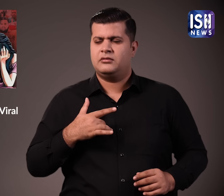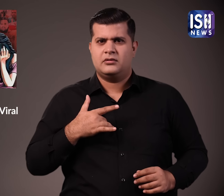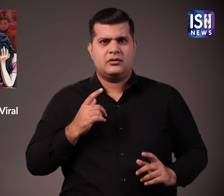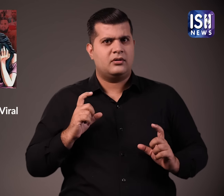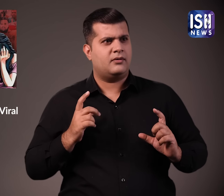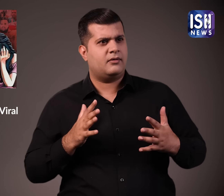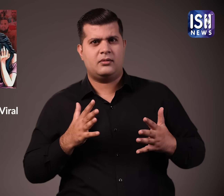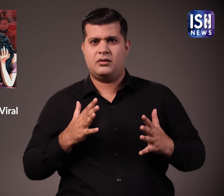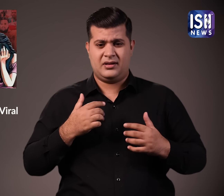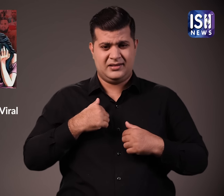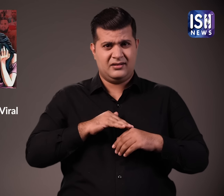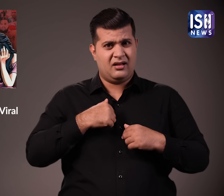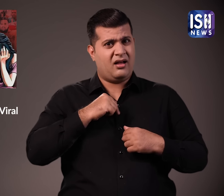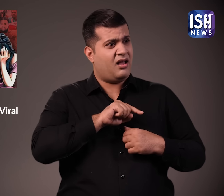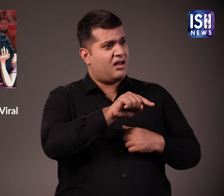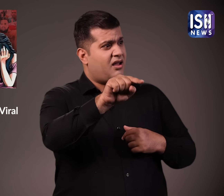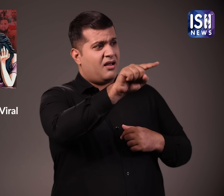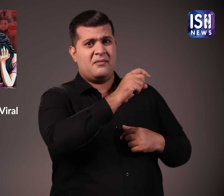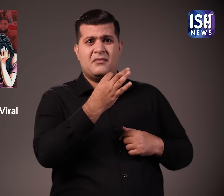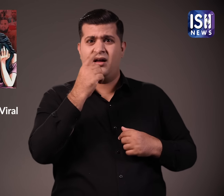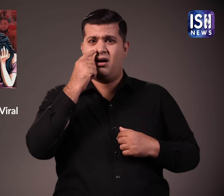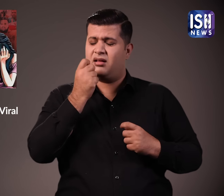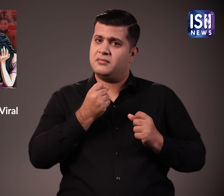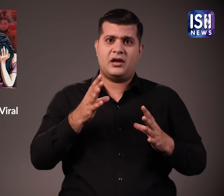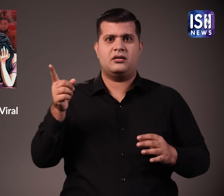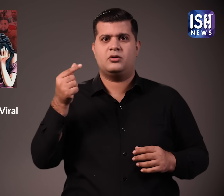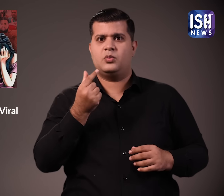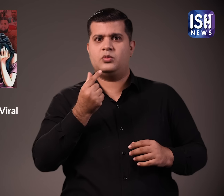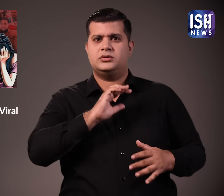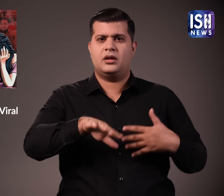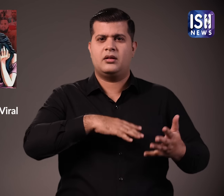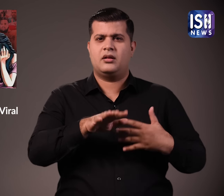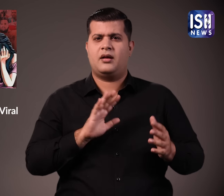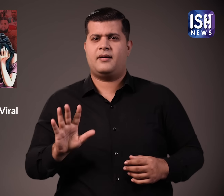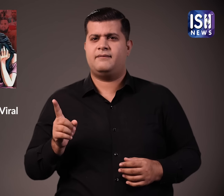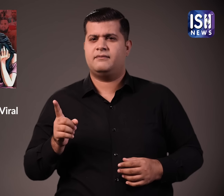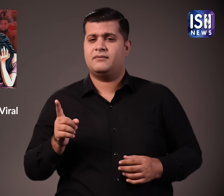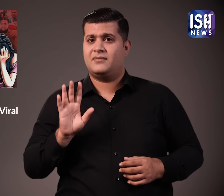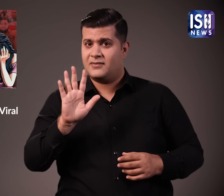She never felt comfortable and other female house helps too were sexually assaulted.